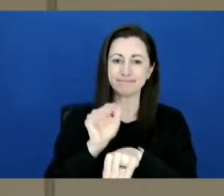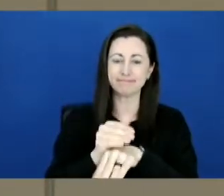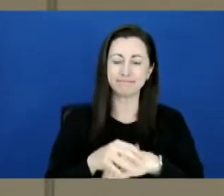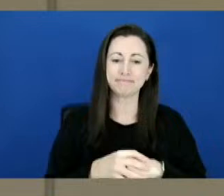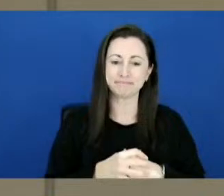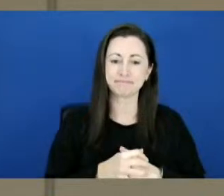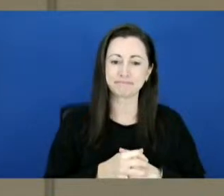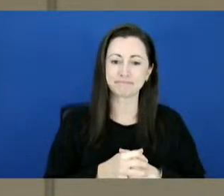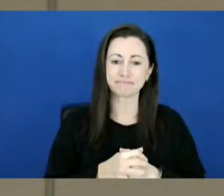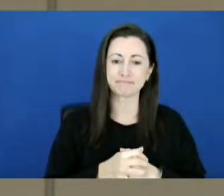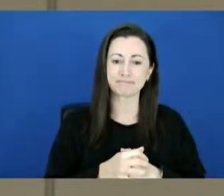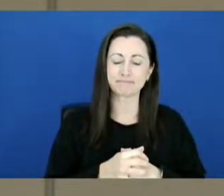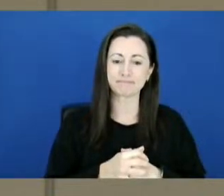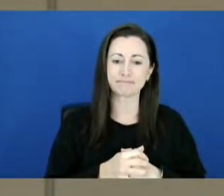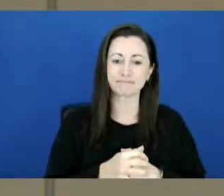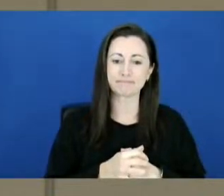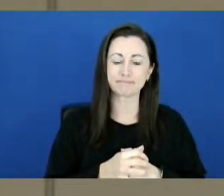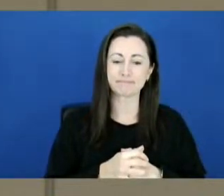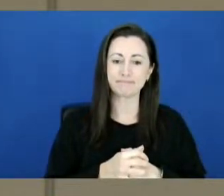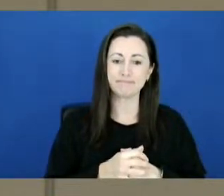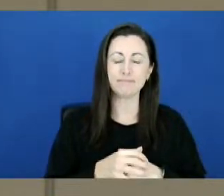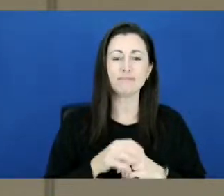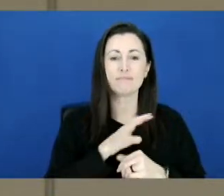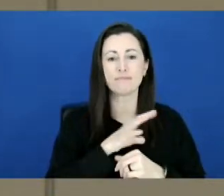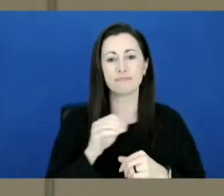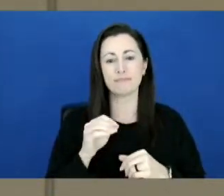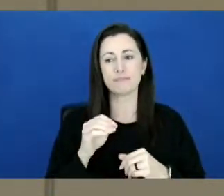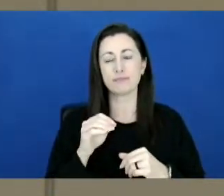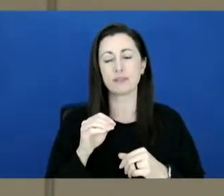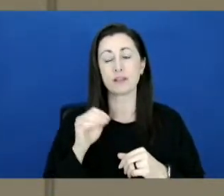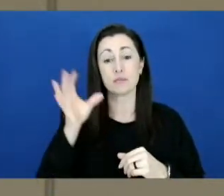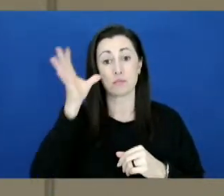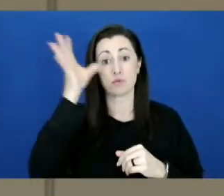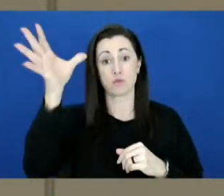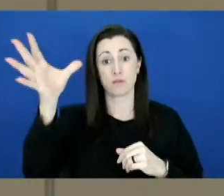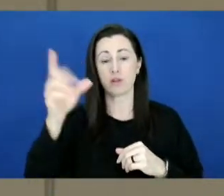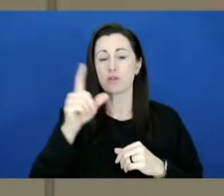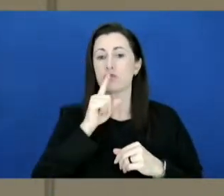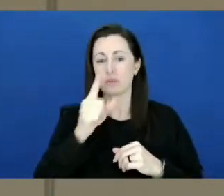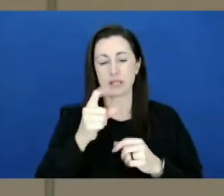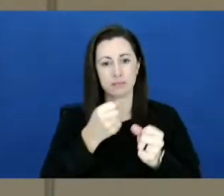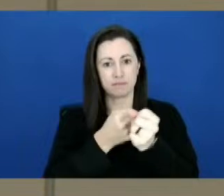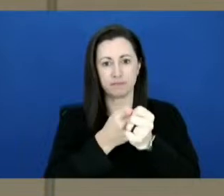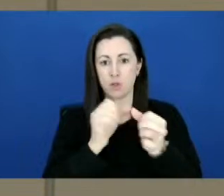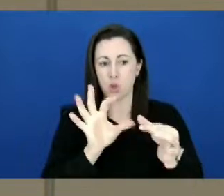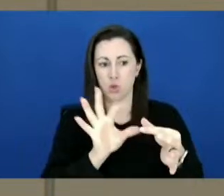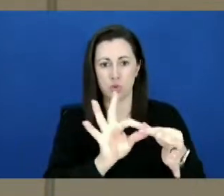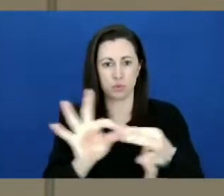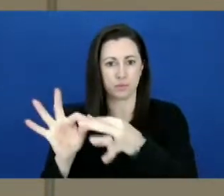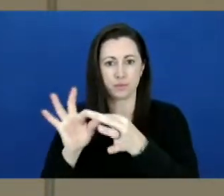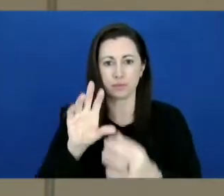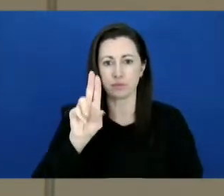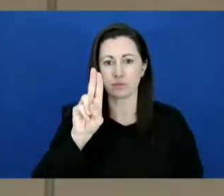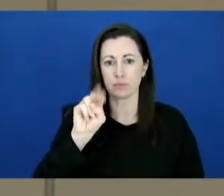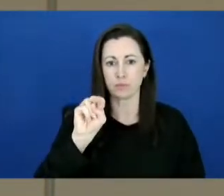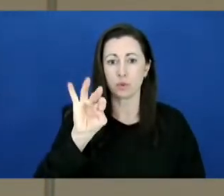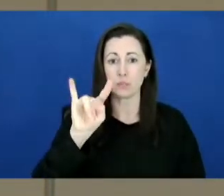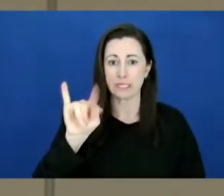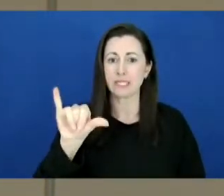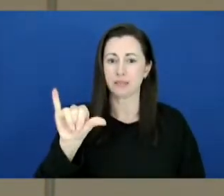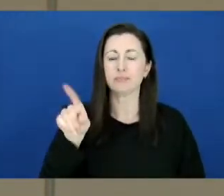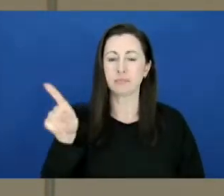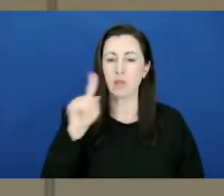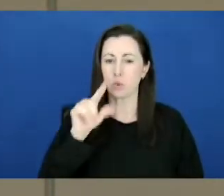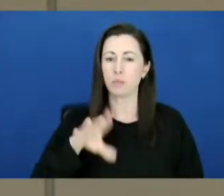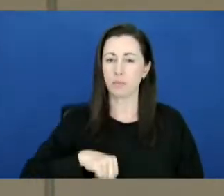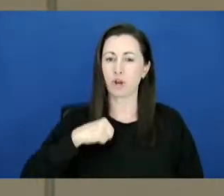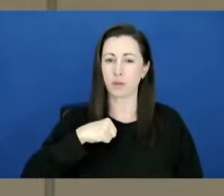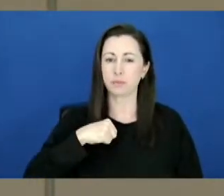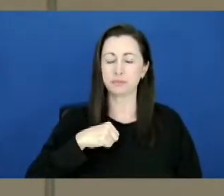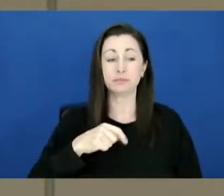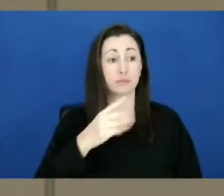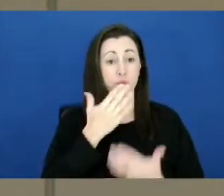LIFTING UP THIS PROCLAMATION